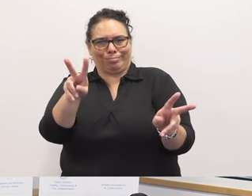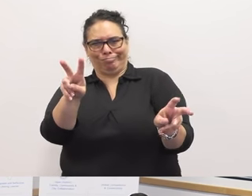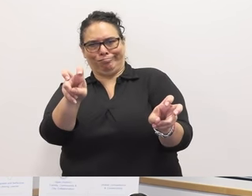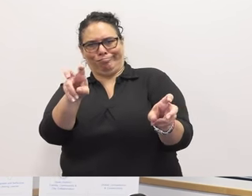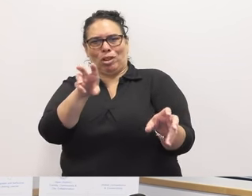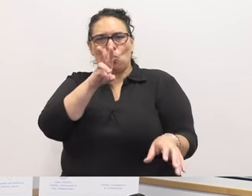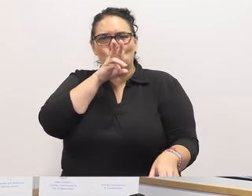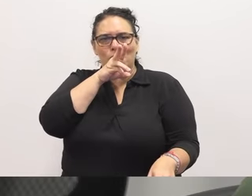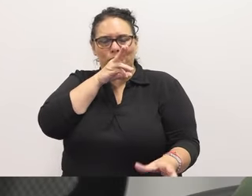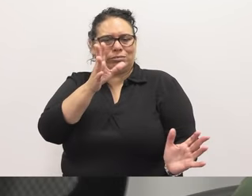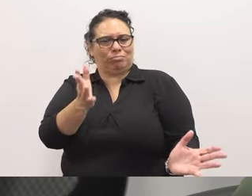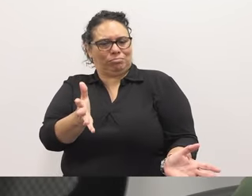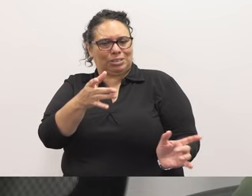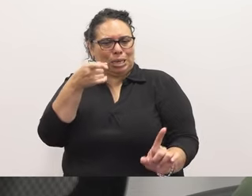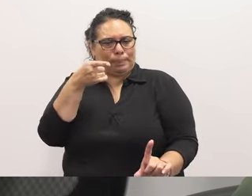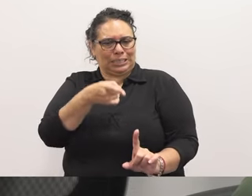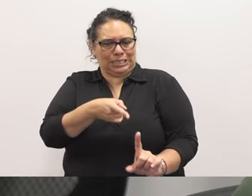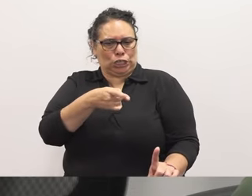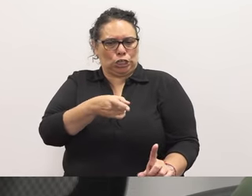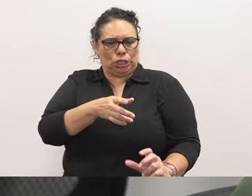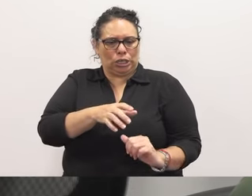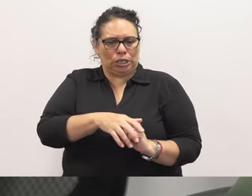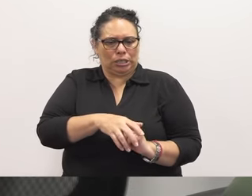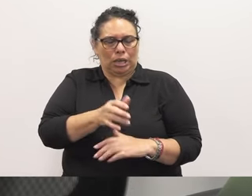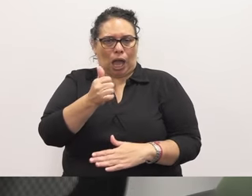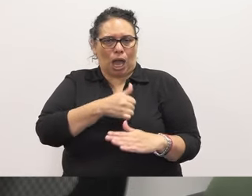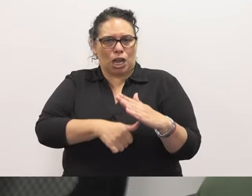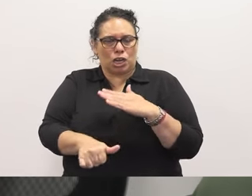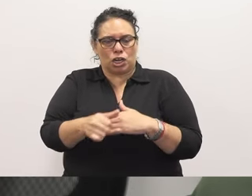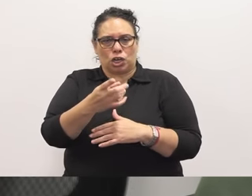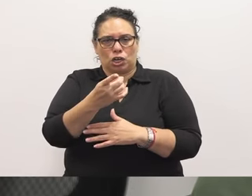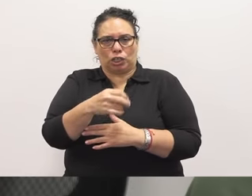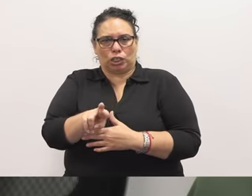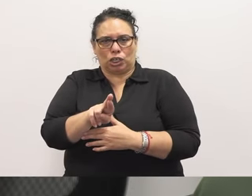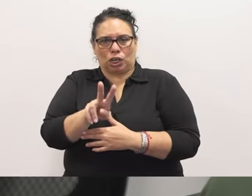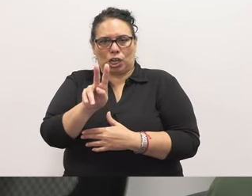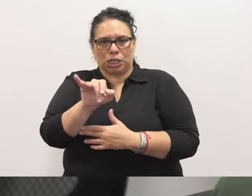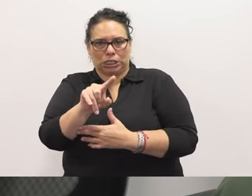And in particular, I think under Dr. Ohns guidance,